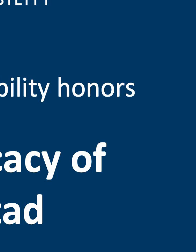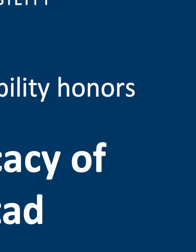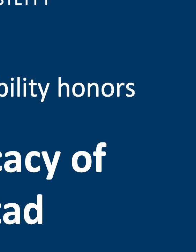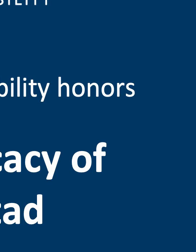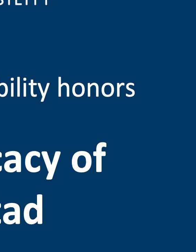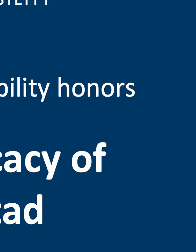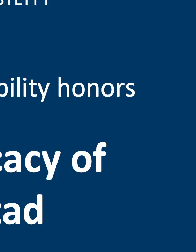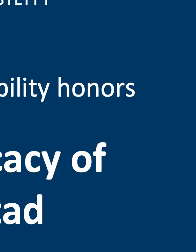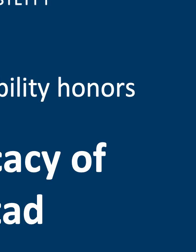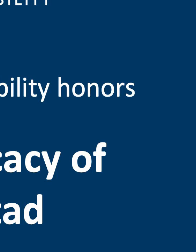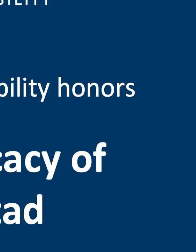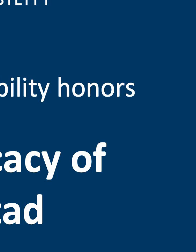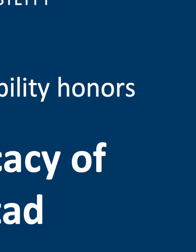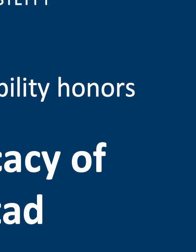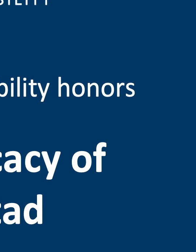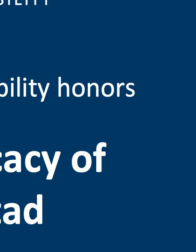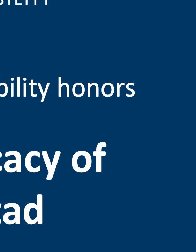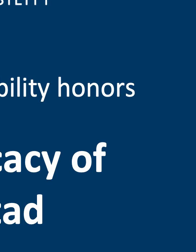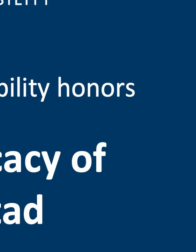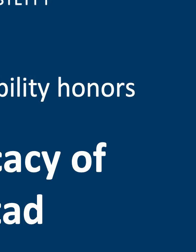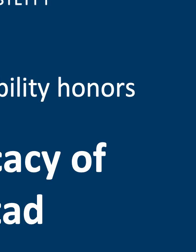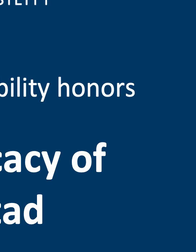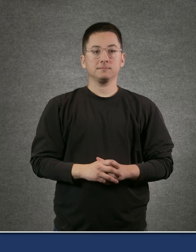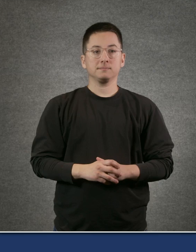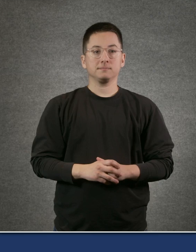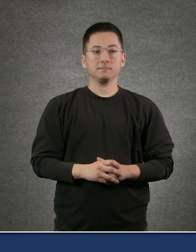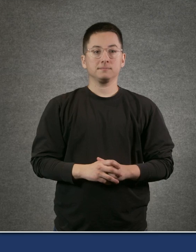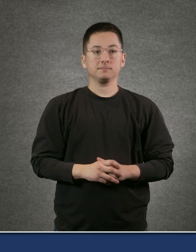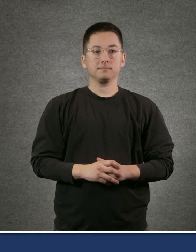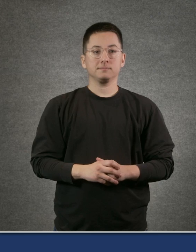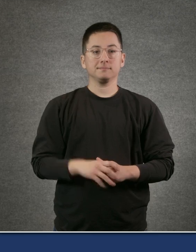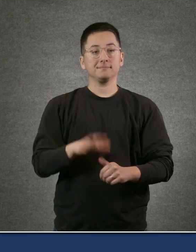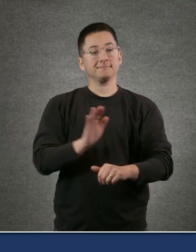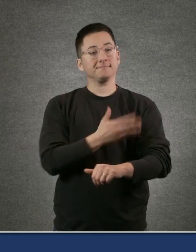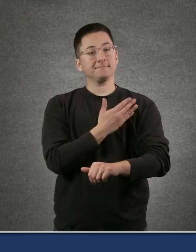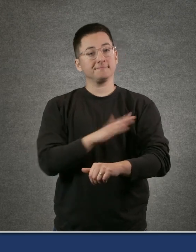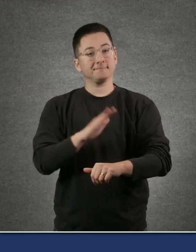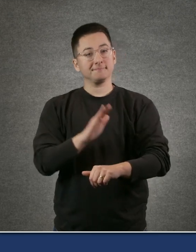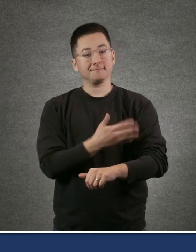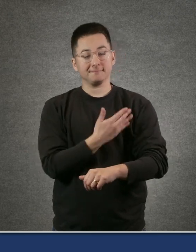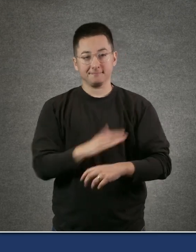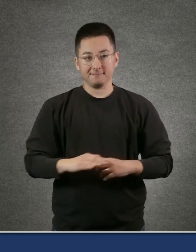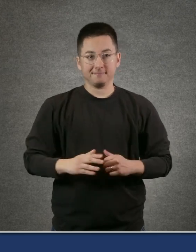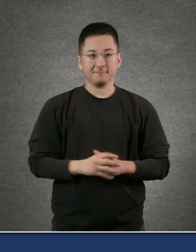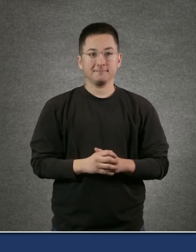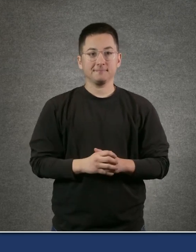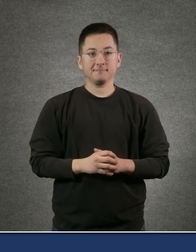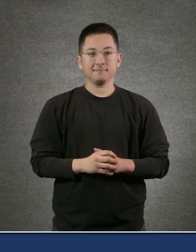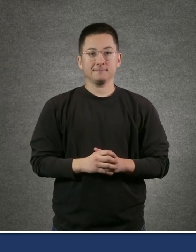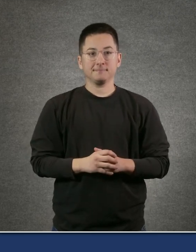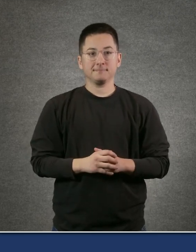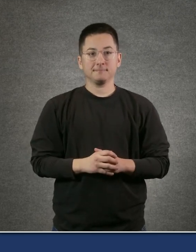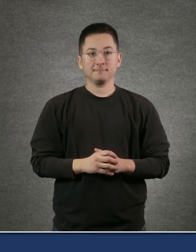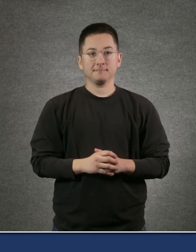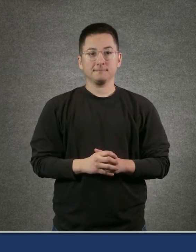On the left, Damon has a trimmed beard and smiles in front of a background with stars in red and blue colors. On the right, a man wearing glasses and a black